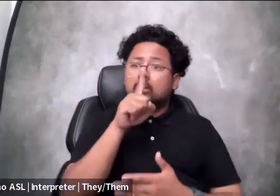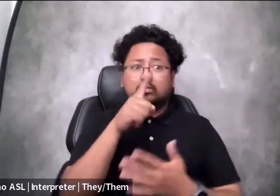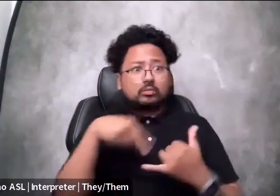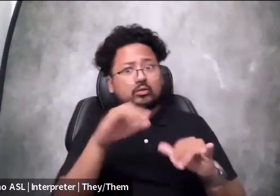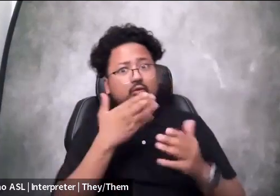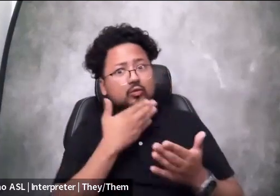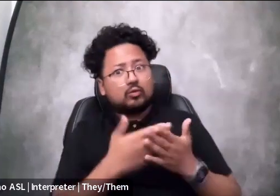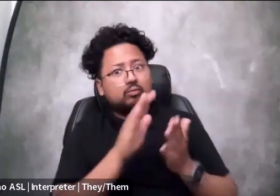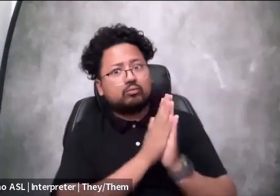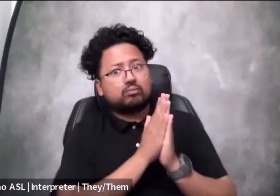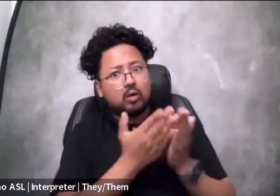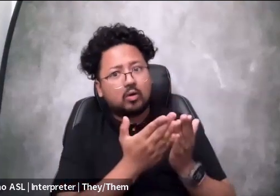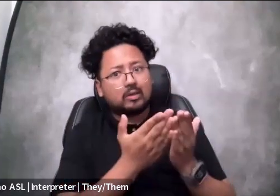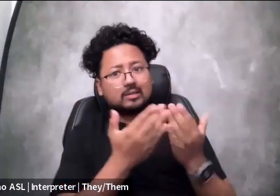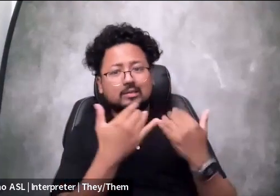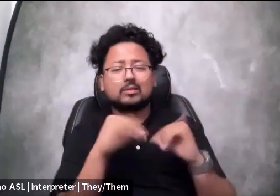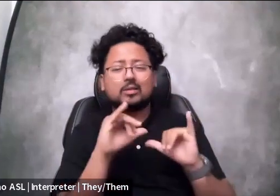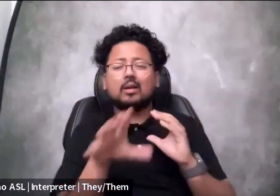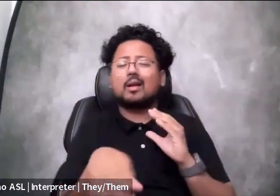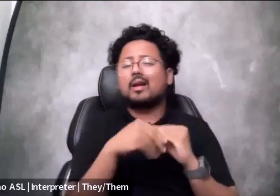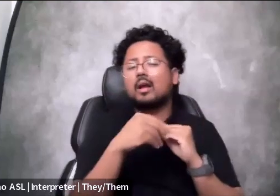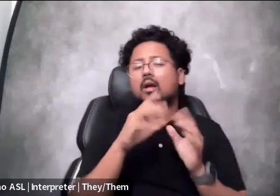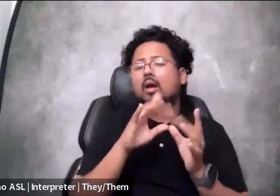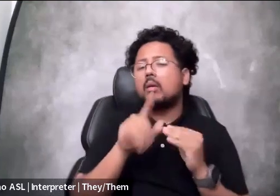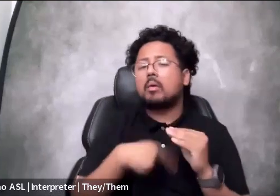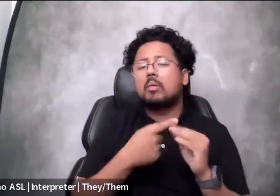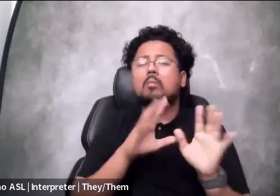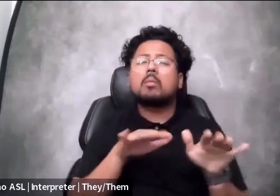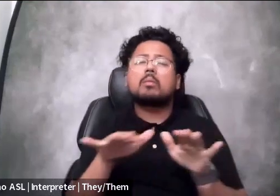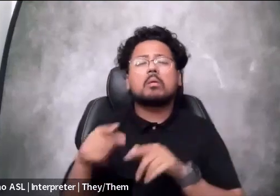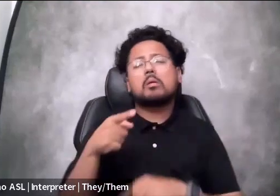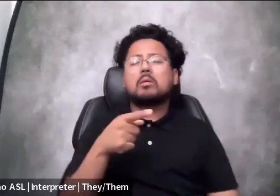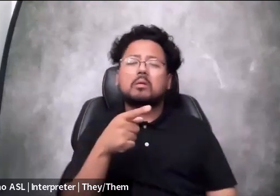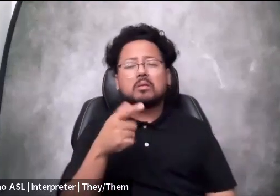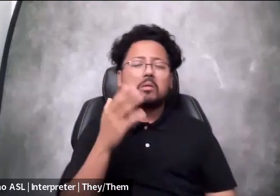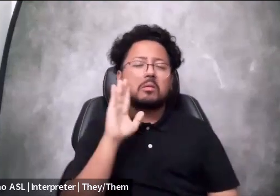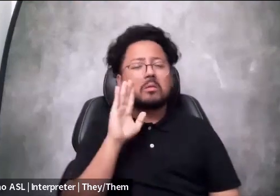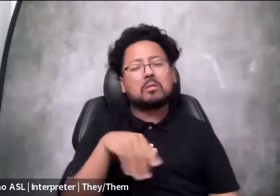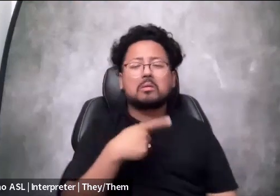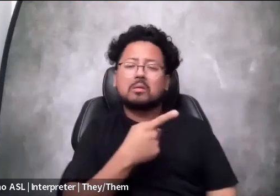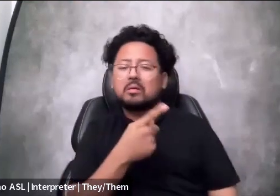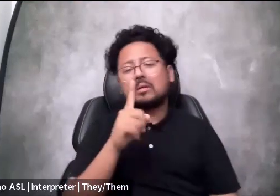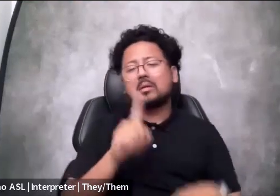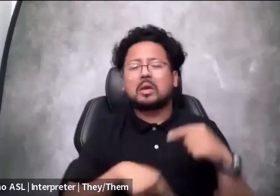Then they'll be like, that's just a side comment about blah, blah, blah, who couldn't contain their mouth or something weird,